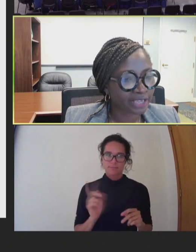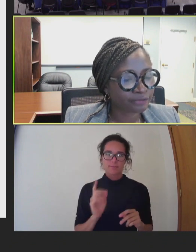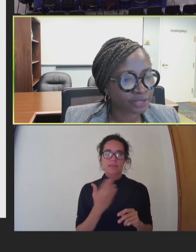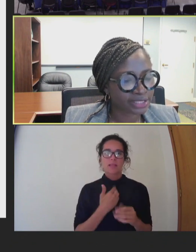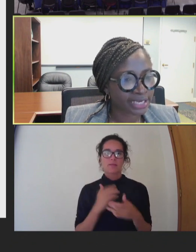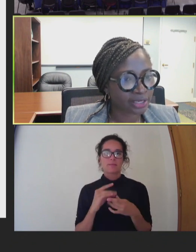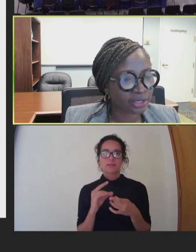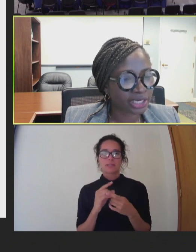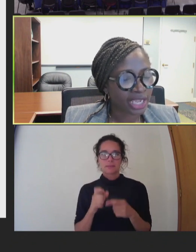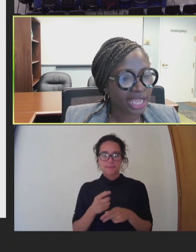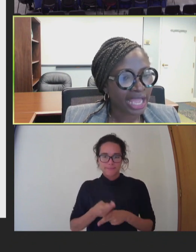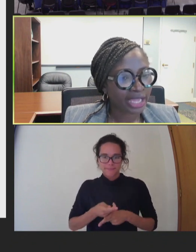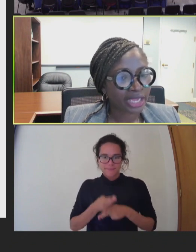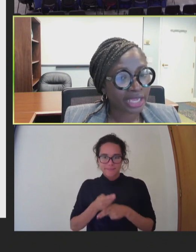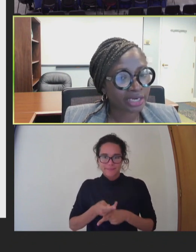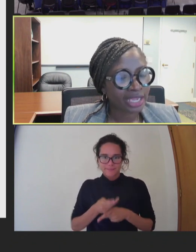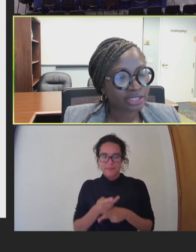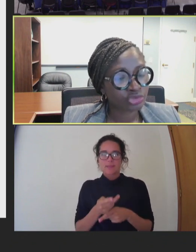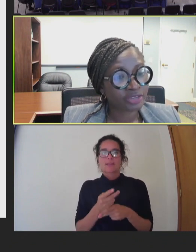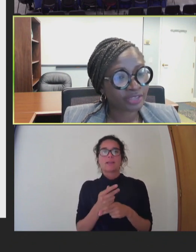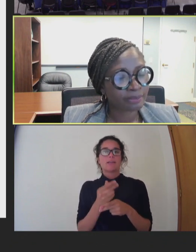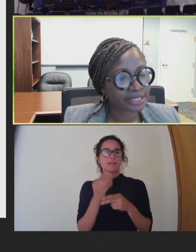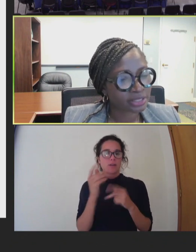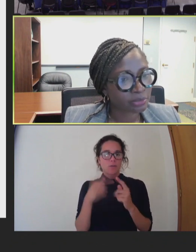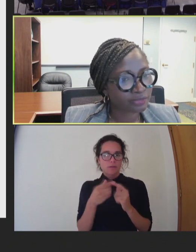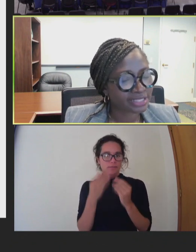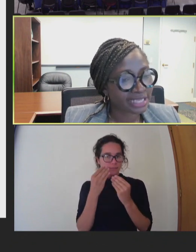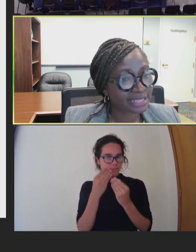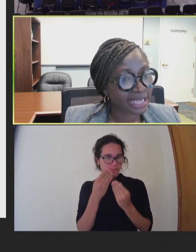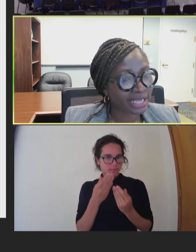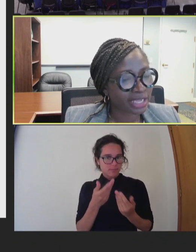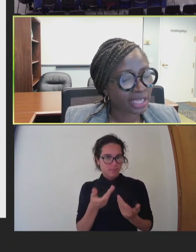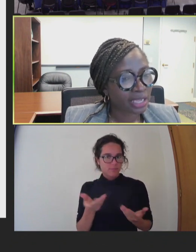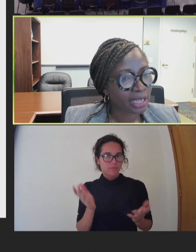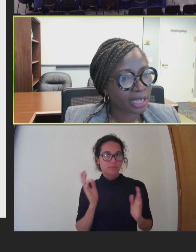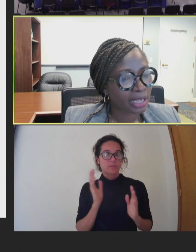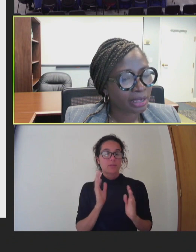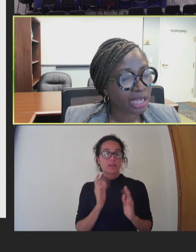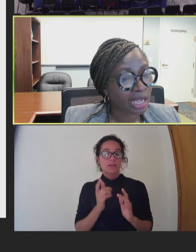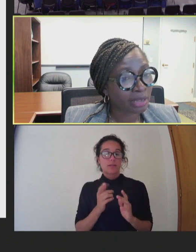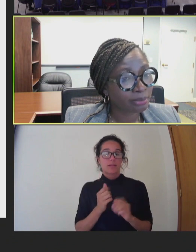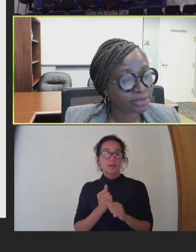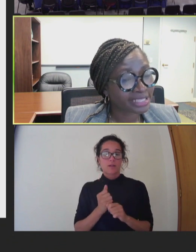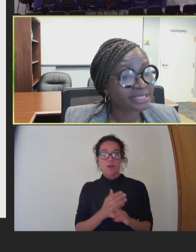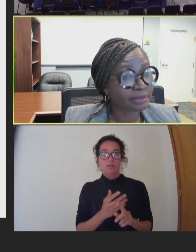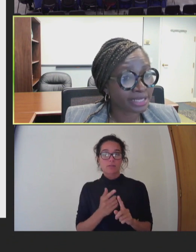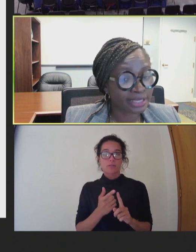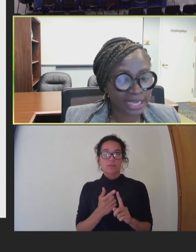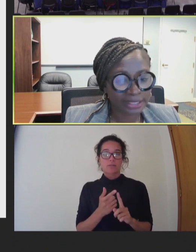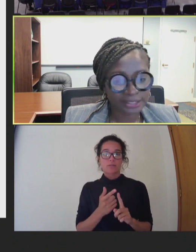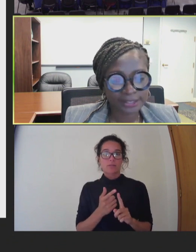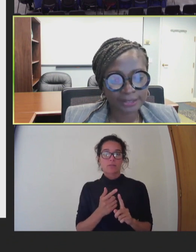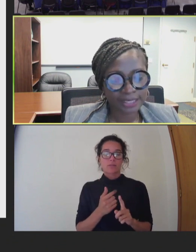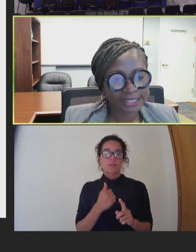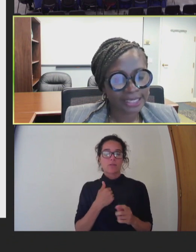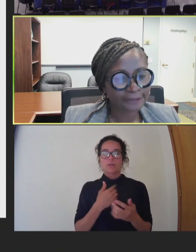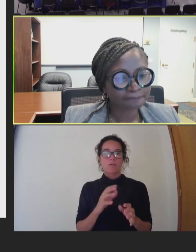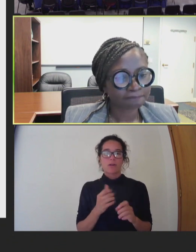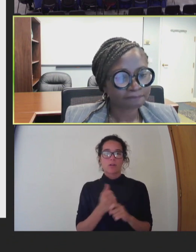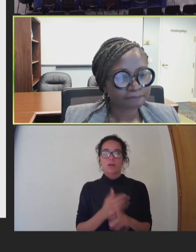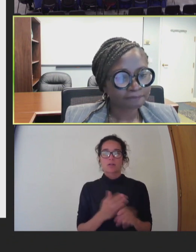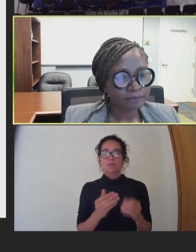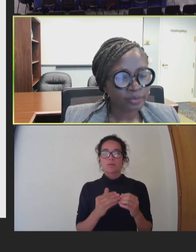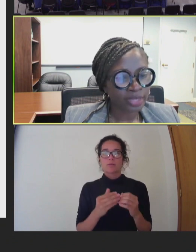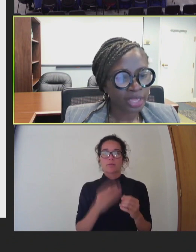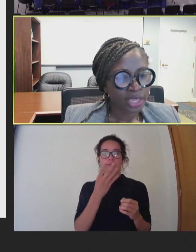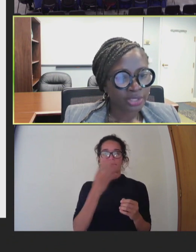carefully tailored and driven by some of these anti-sentiment analyses. Next slide.